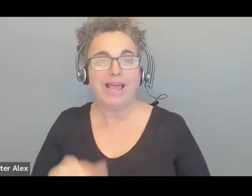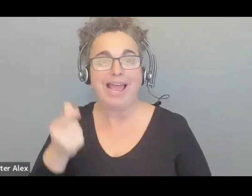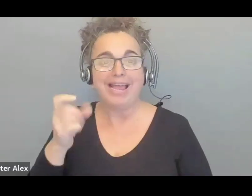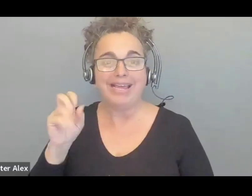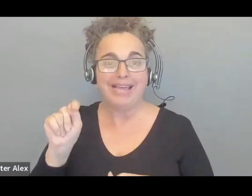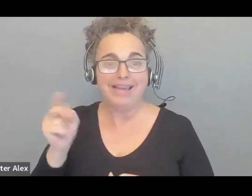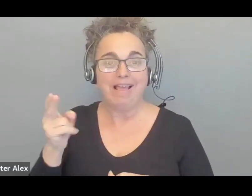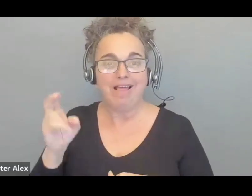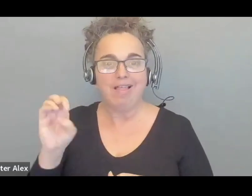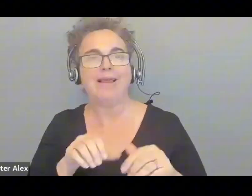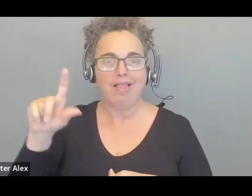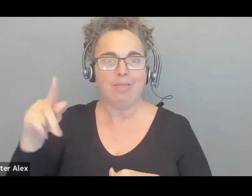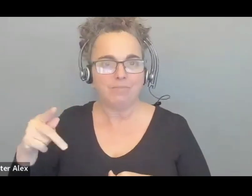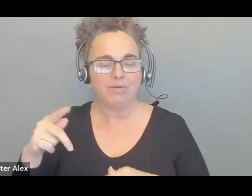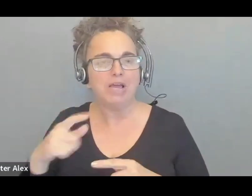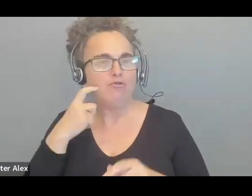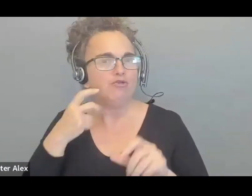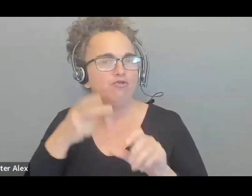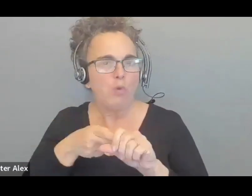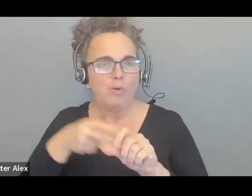I joined just two months ago from Microsoft.